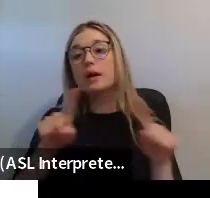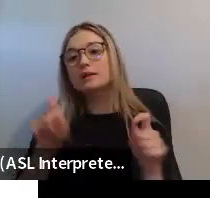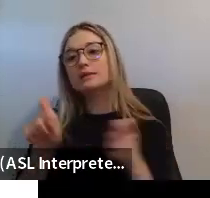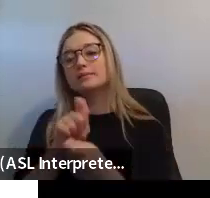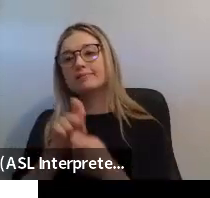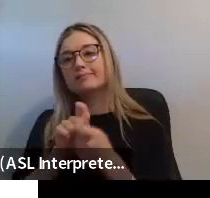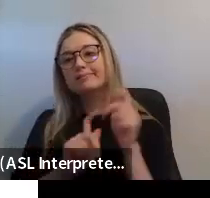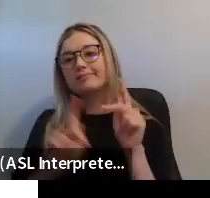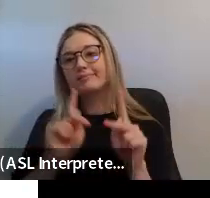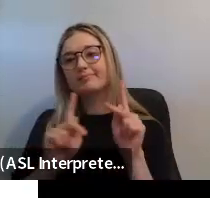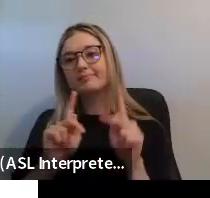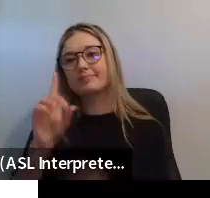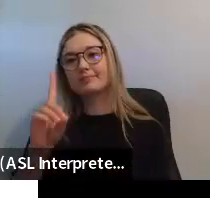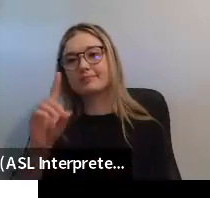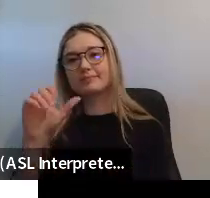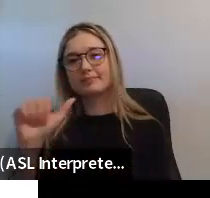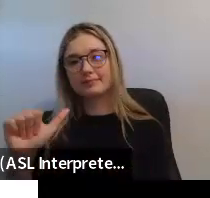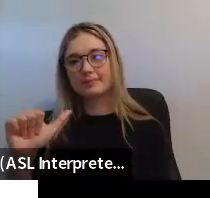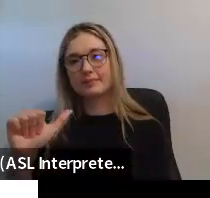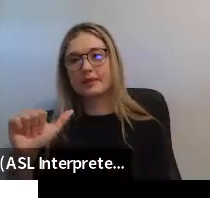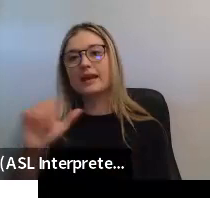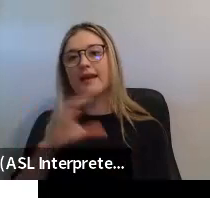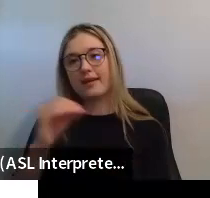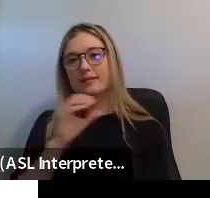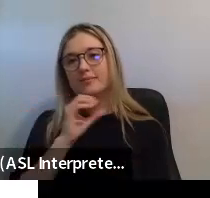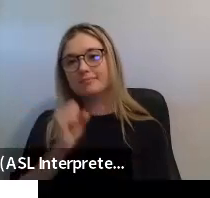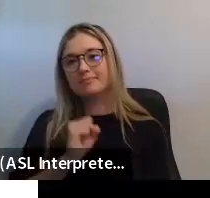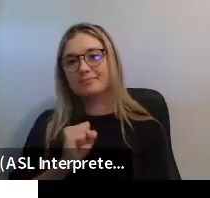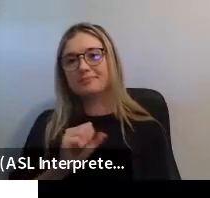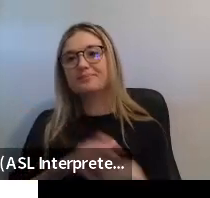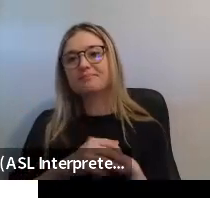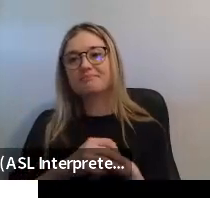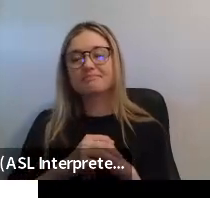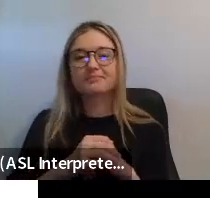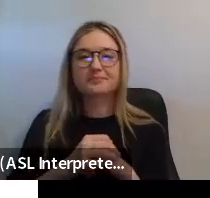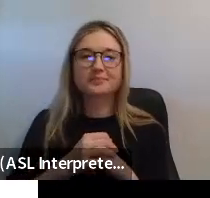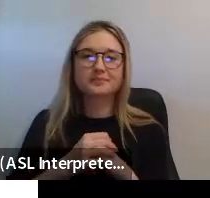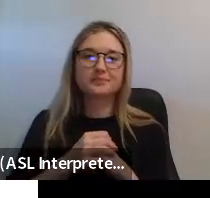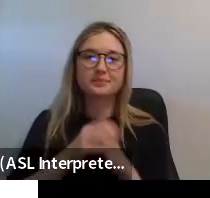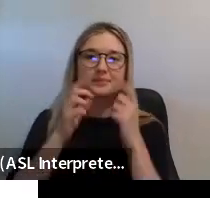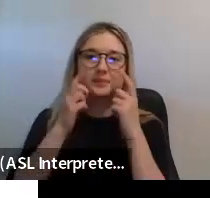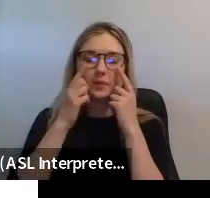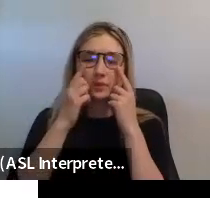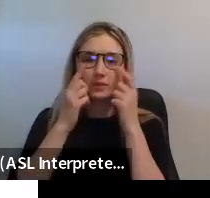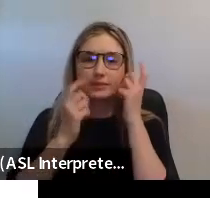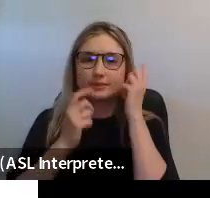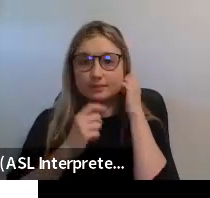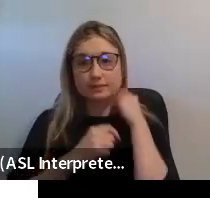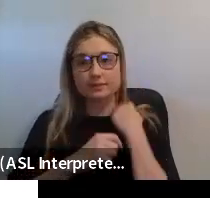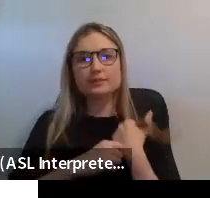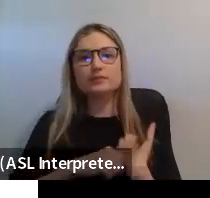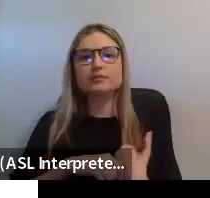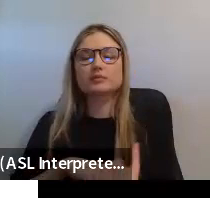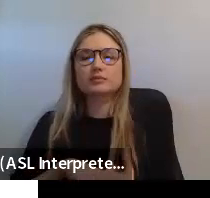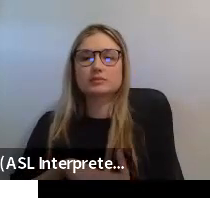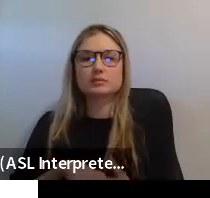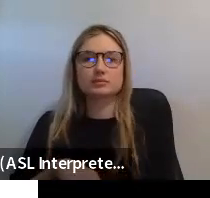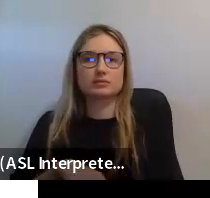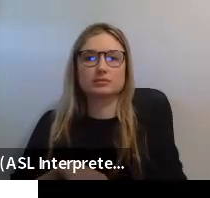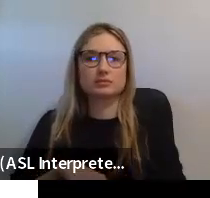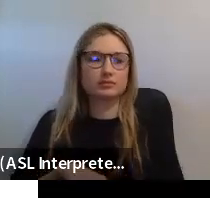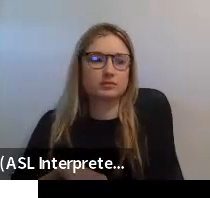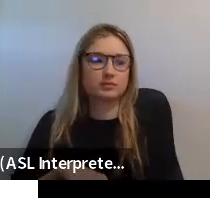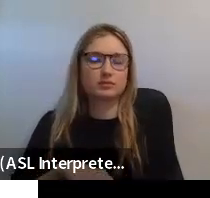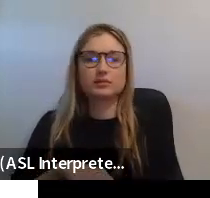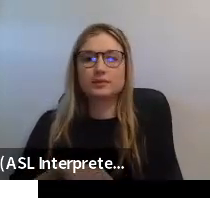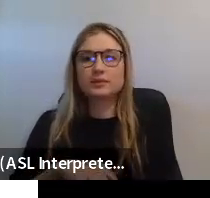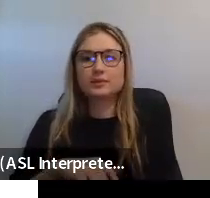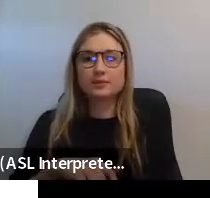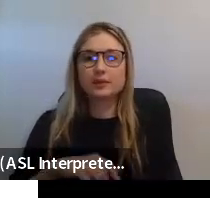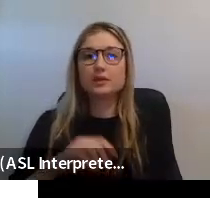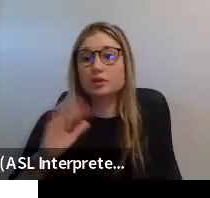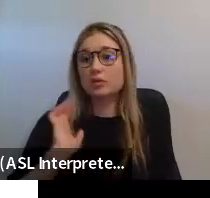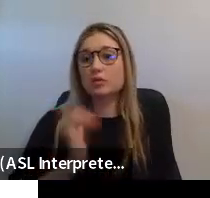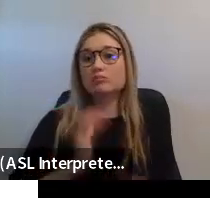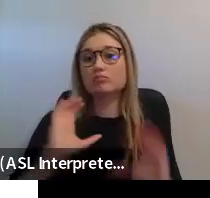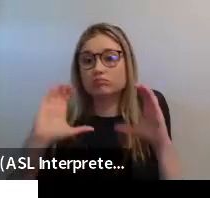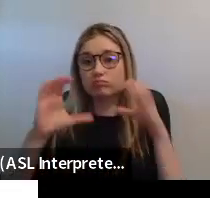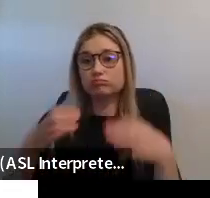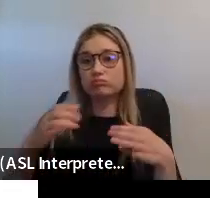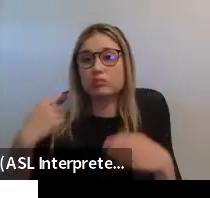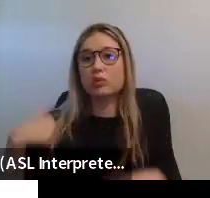That's serve all people, but particularly those with disabilities, and or who are aging.